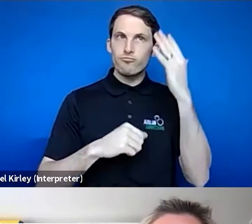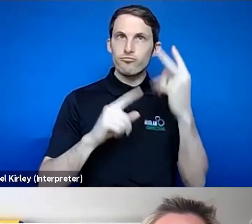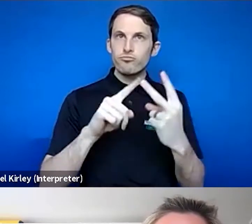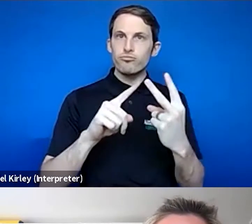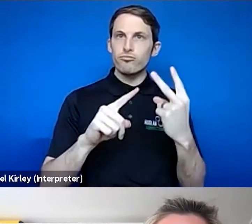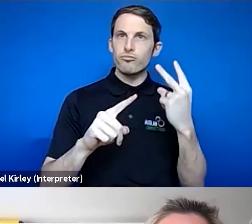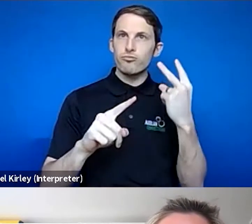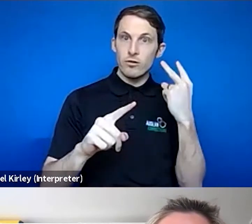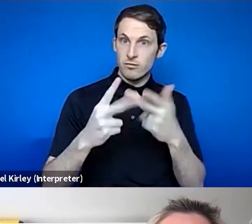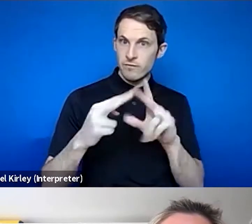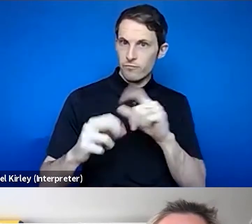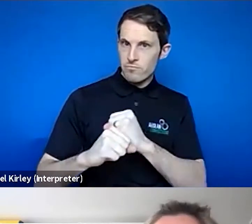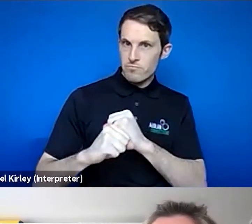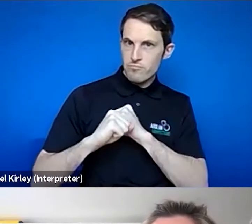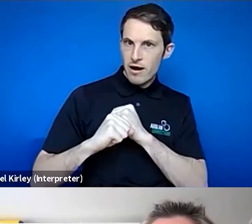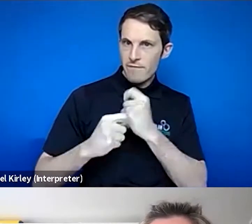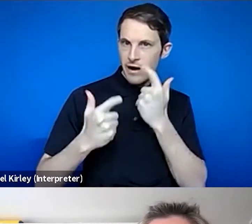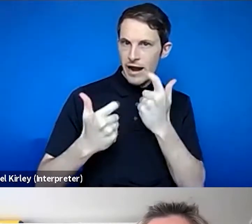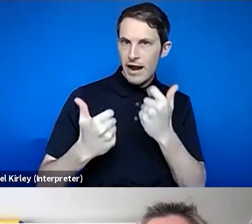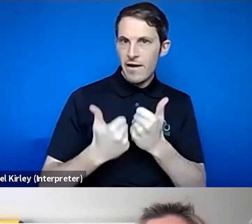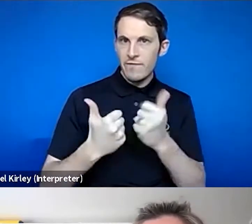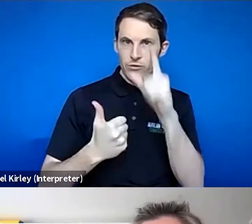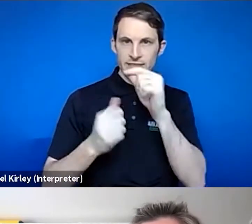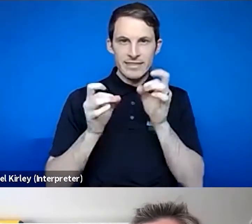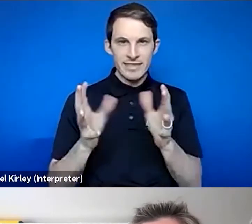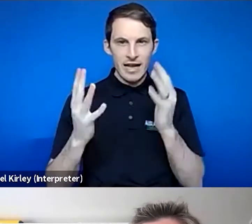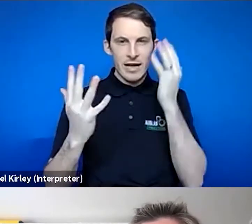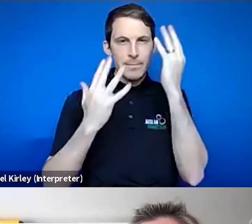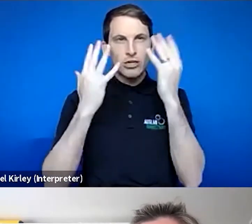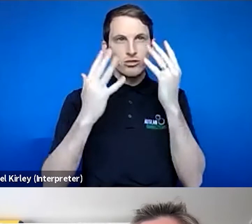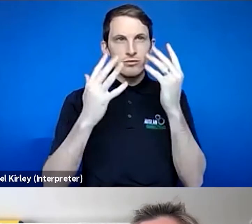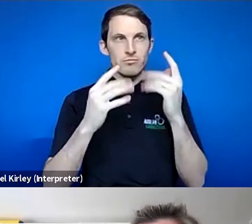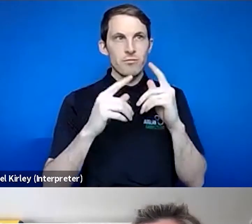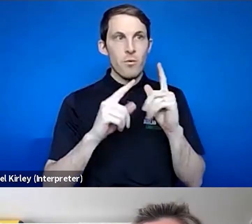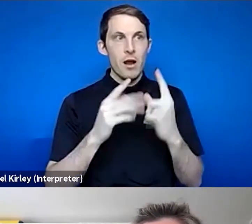if we care enough to begin to imagine and build a life after 2020 that is better than